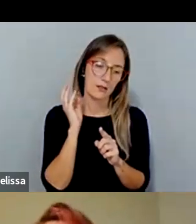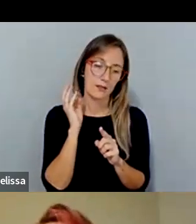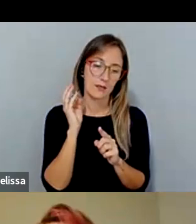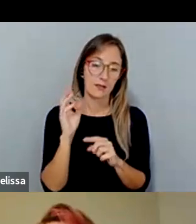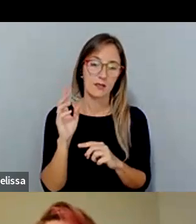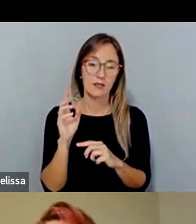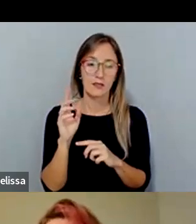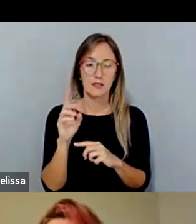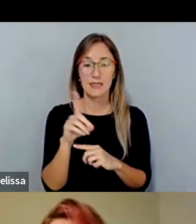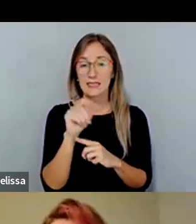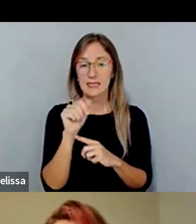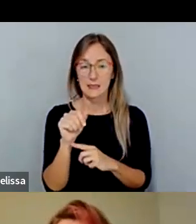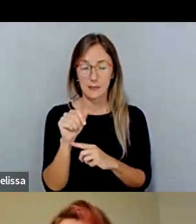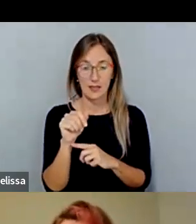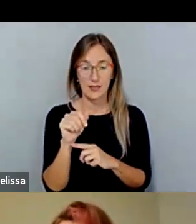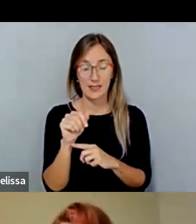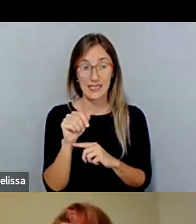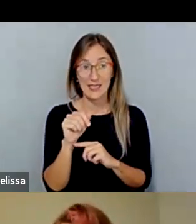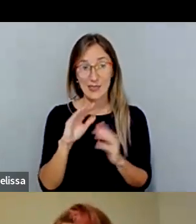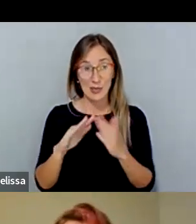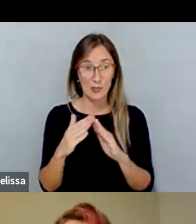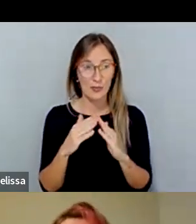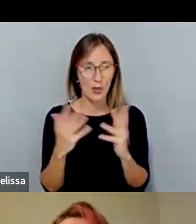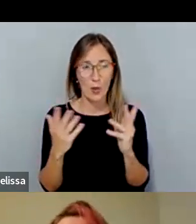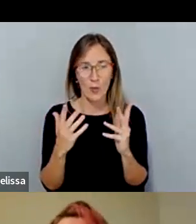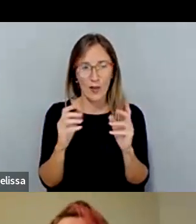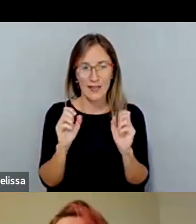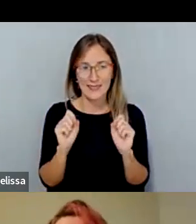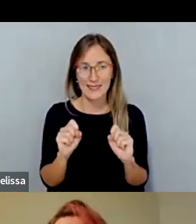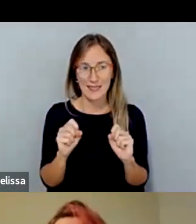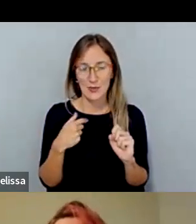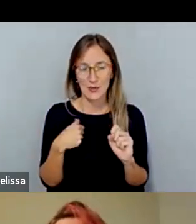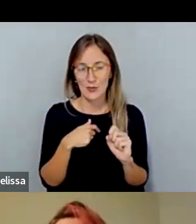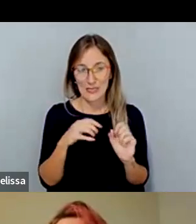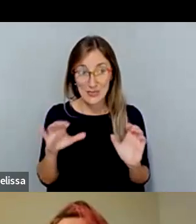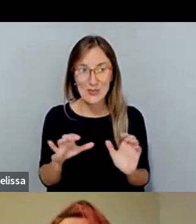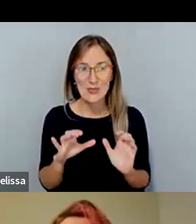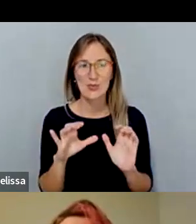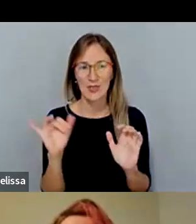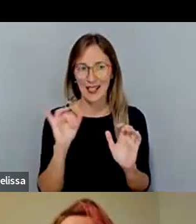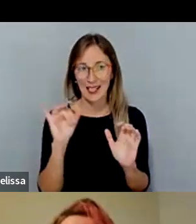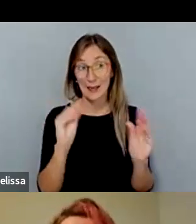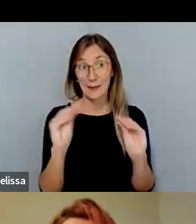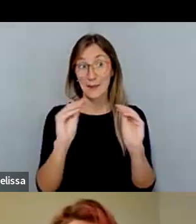with your two points and also, like, in your eyes, in the disability